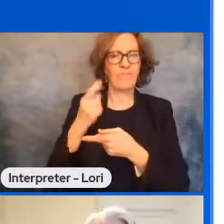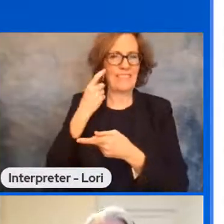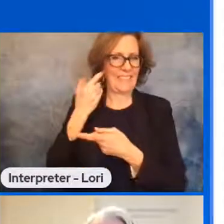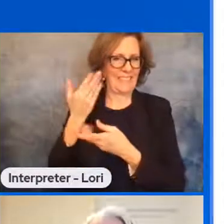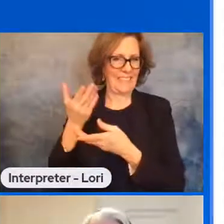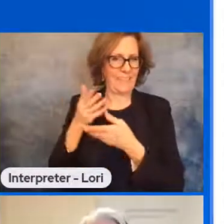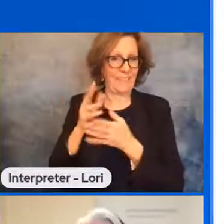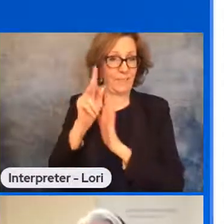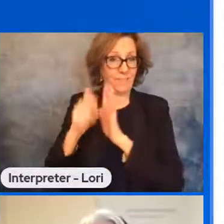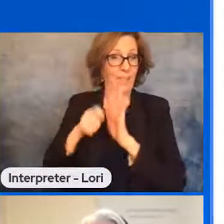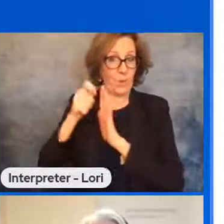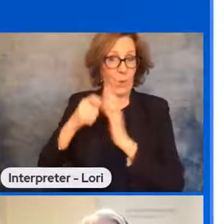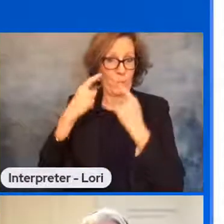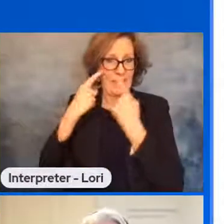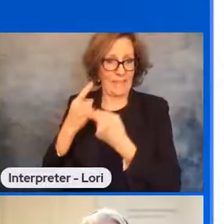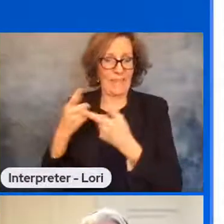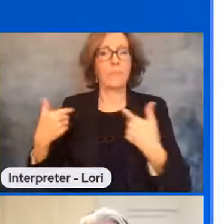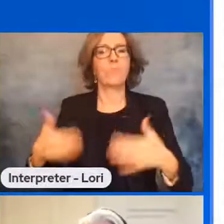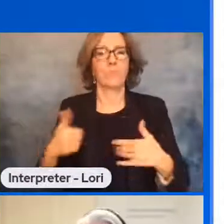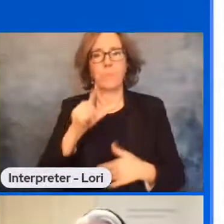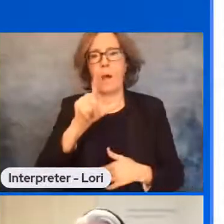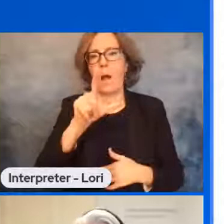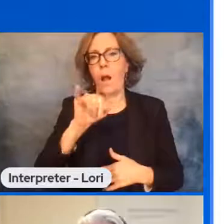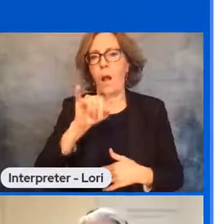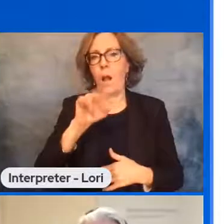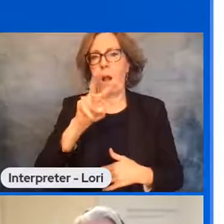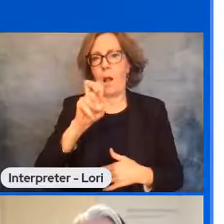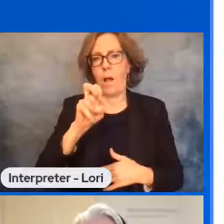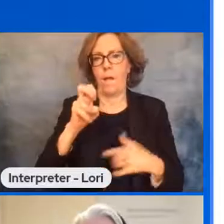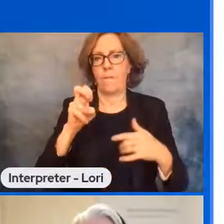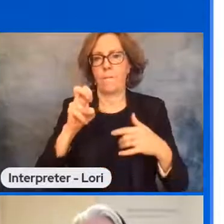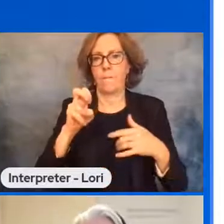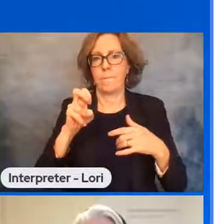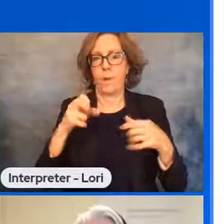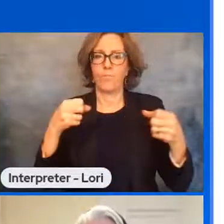a powerful application designed to solve one person's problem